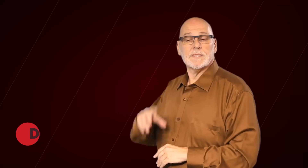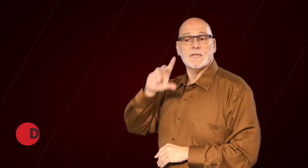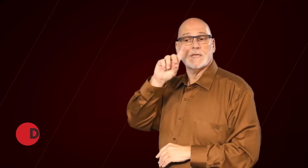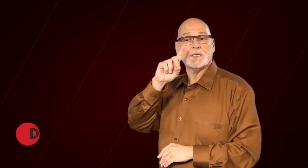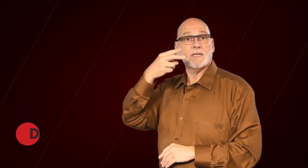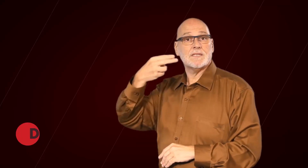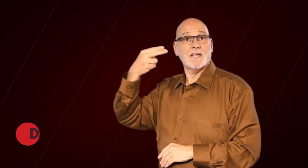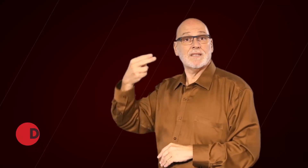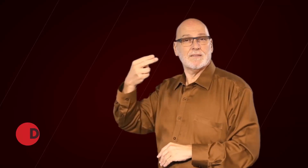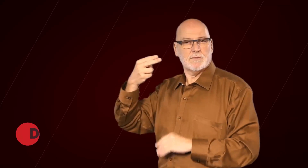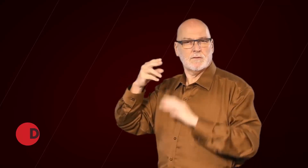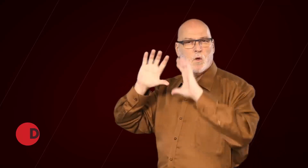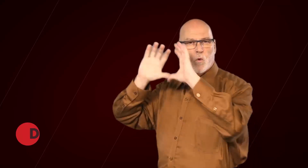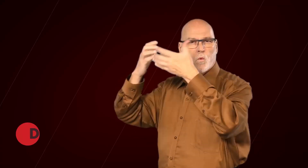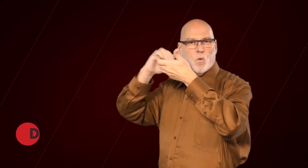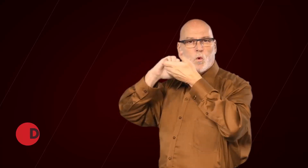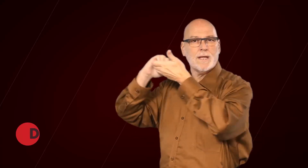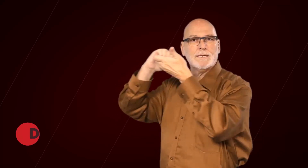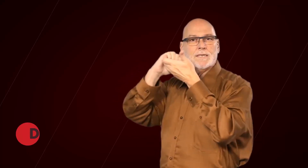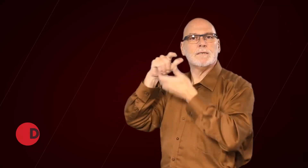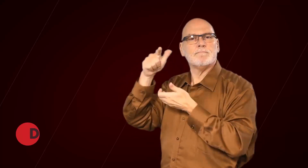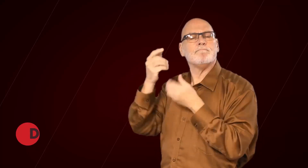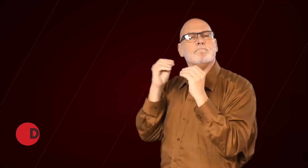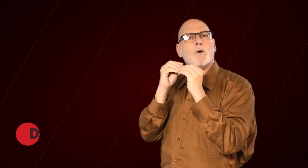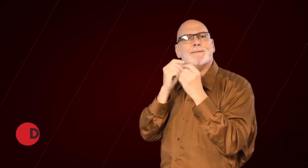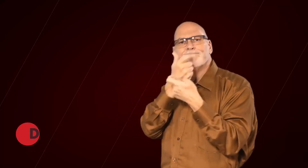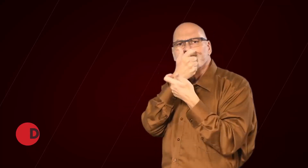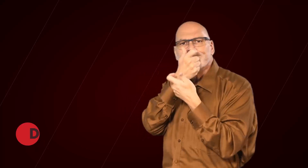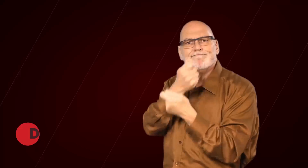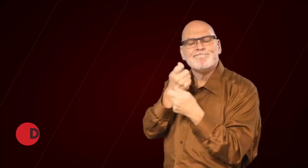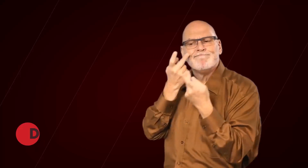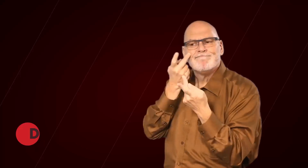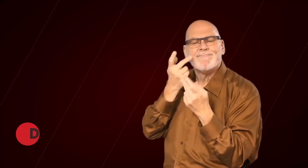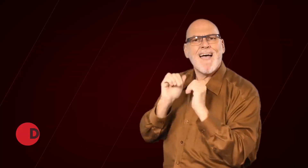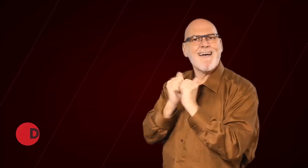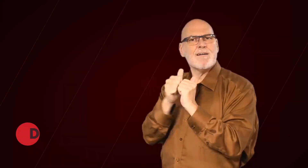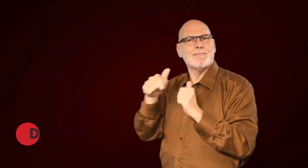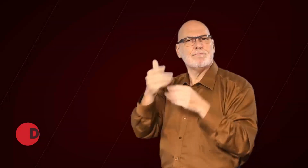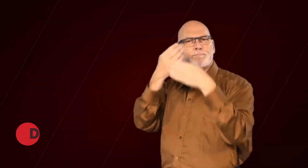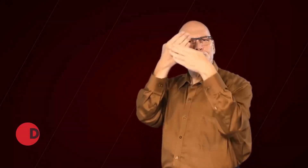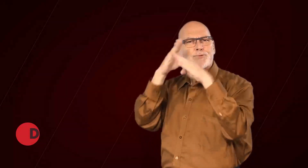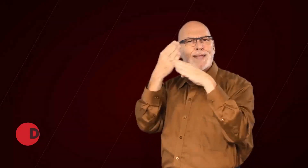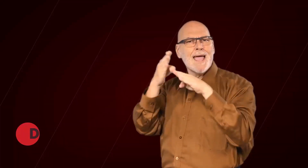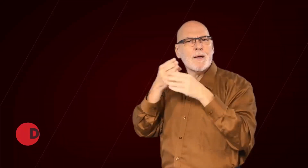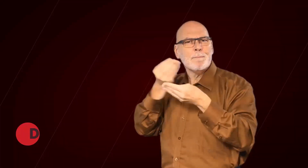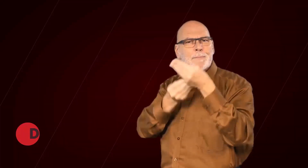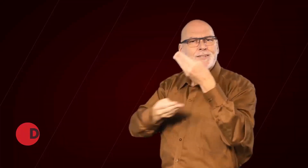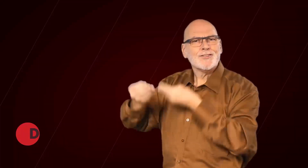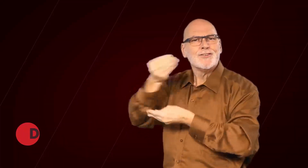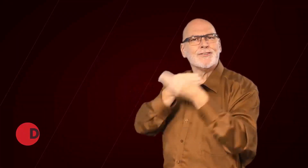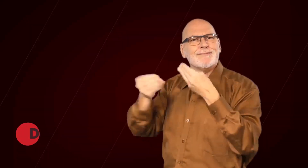[ANSELMO]: The DHH Coalition is most interested in knowing how the budget is